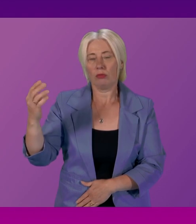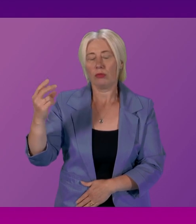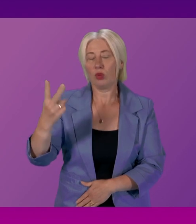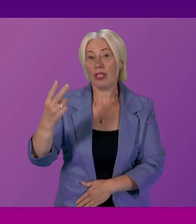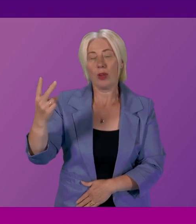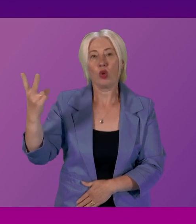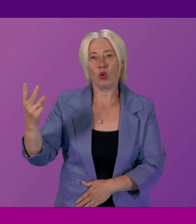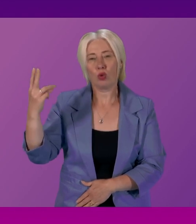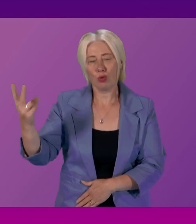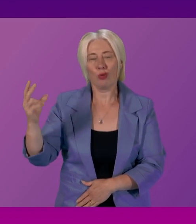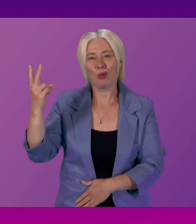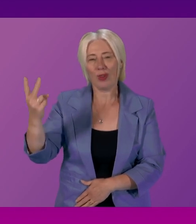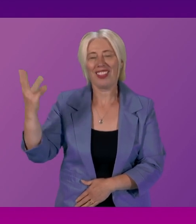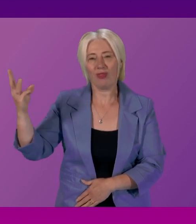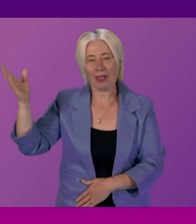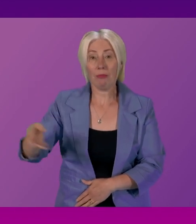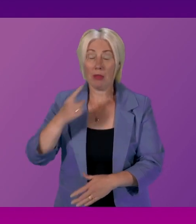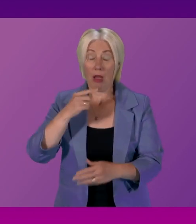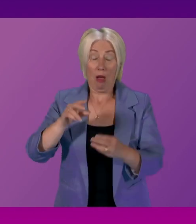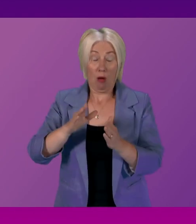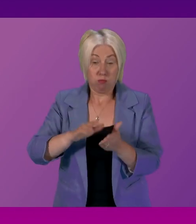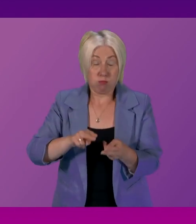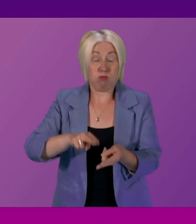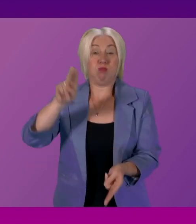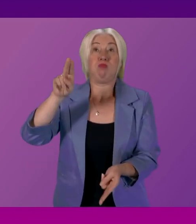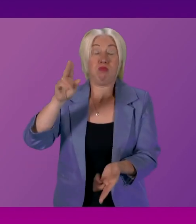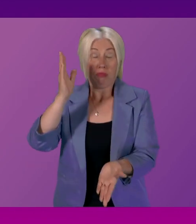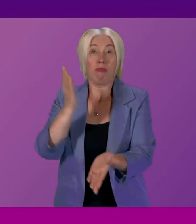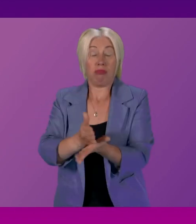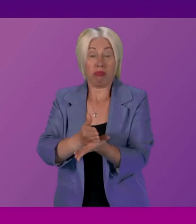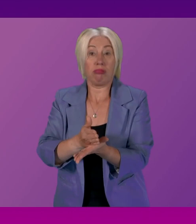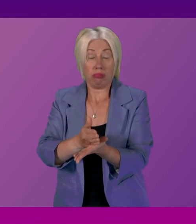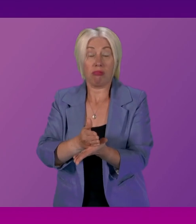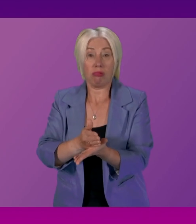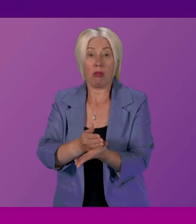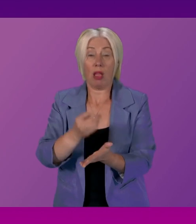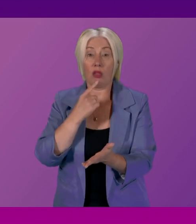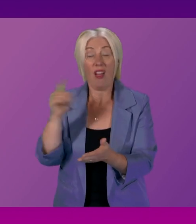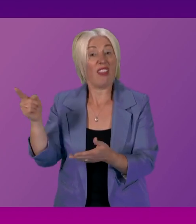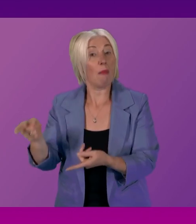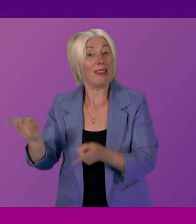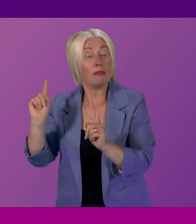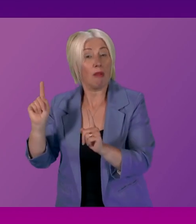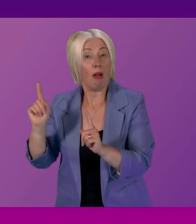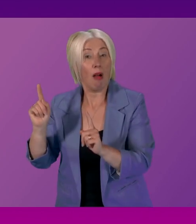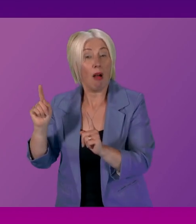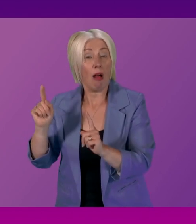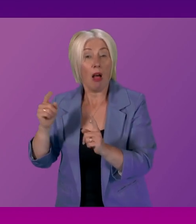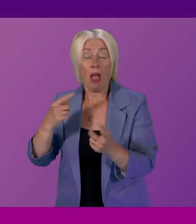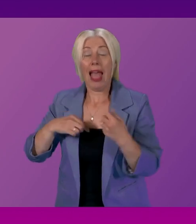increased significantly”. That is a direct quote. Again, I am more than happy for the minister to furnish Paul Sweeney with further details